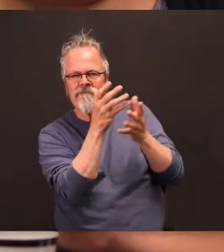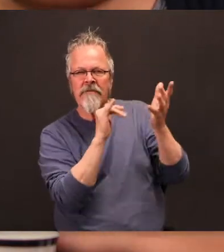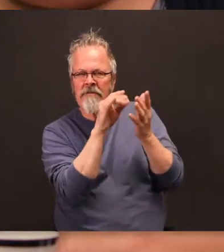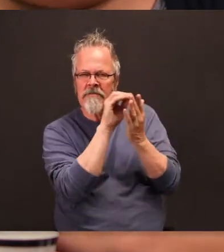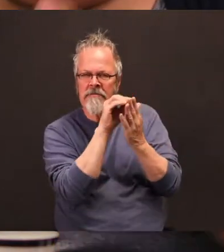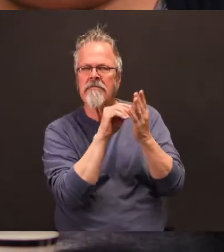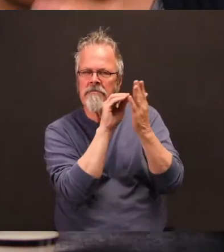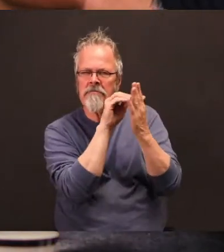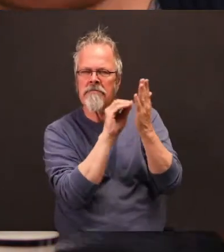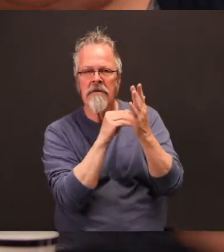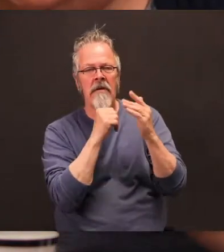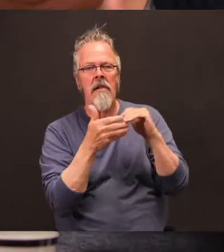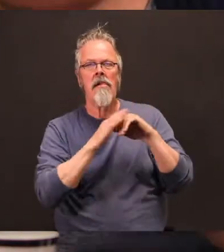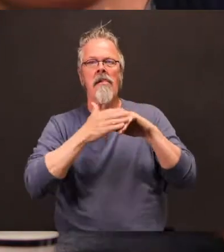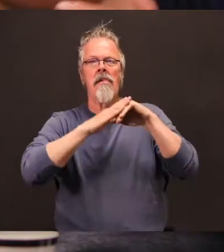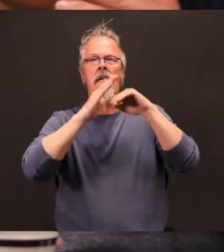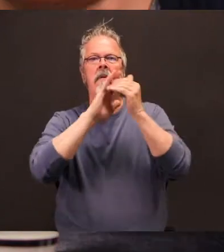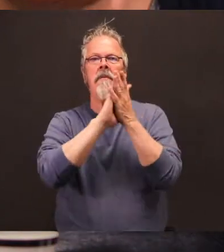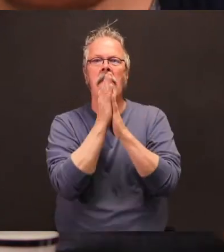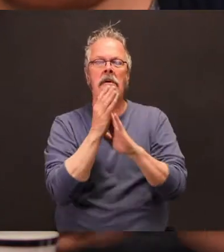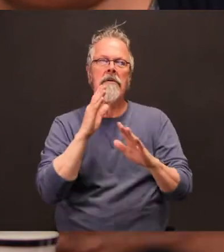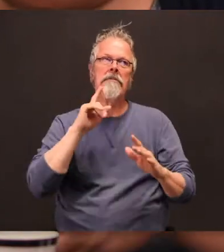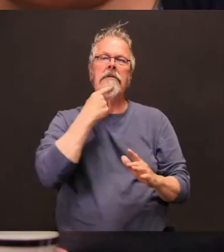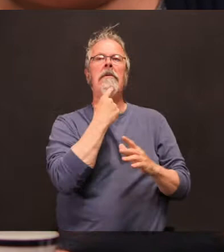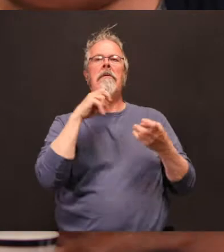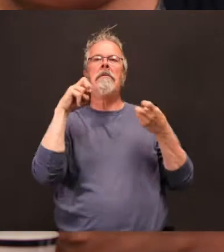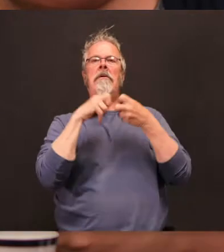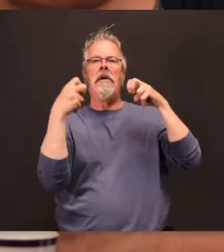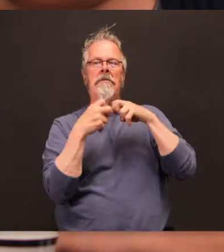so that it doesn't escalate into a more serious situation than it already is.